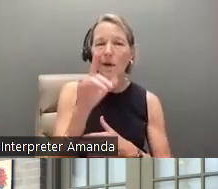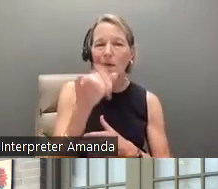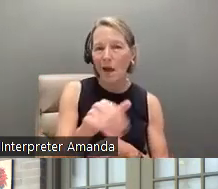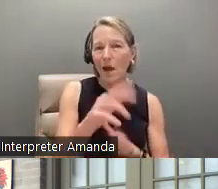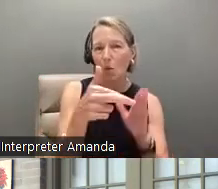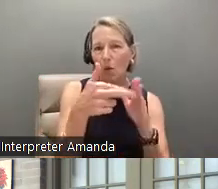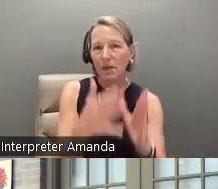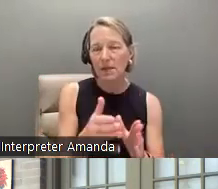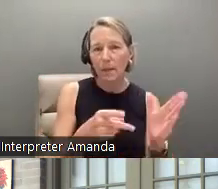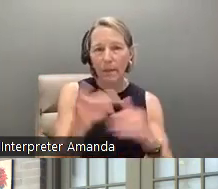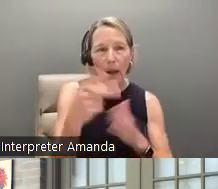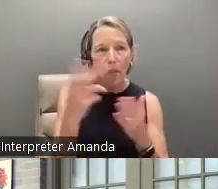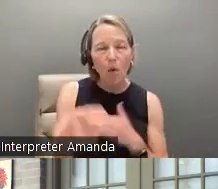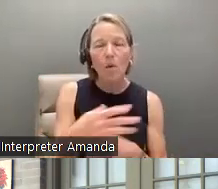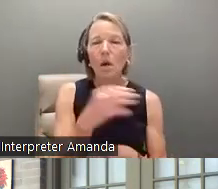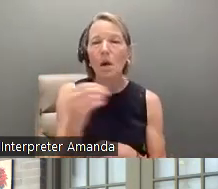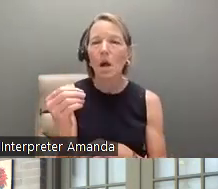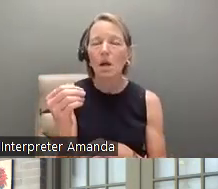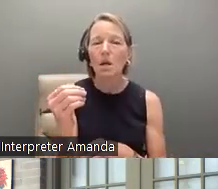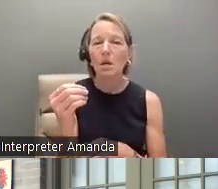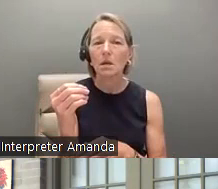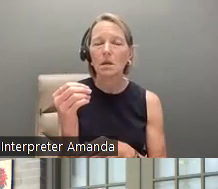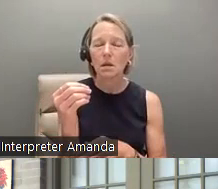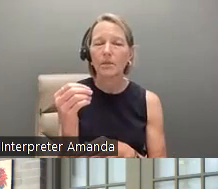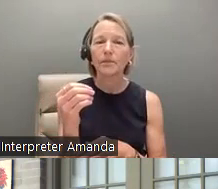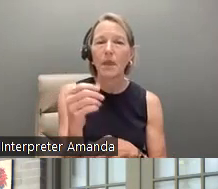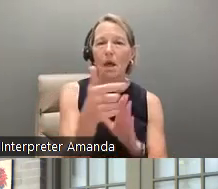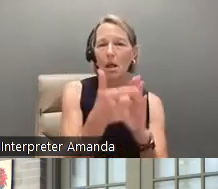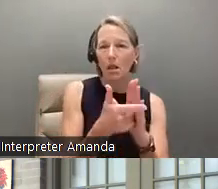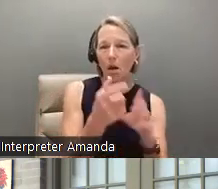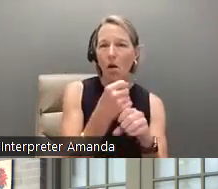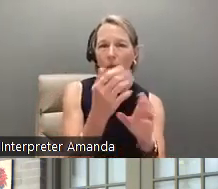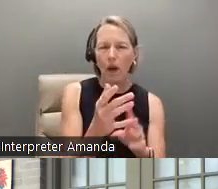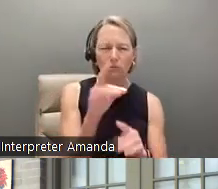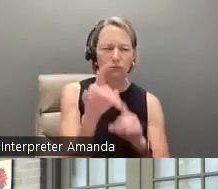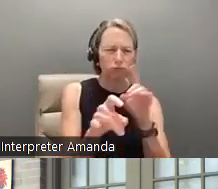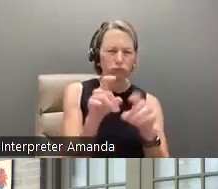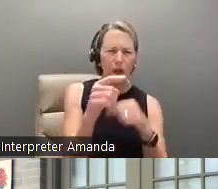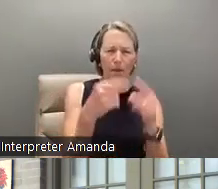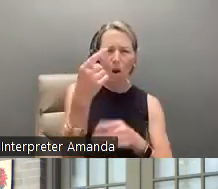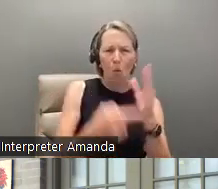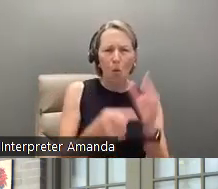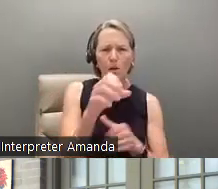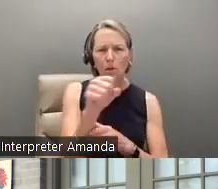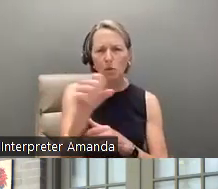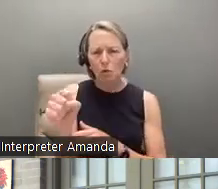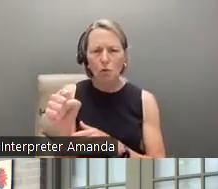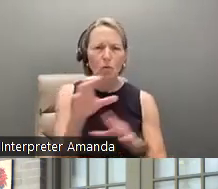payee program where lawm lawmakers started asking questions about what Social Security was doing to